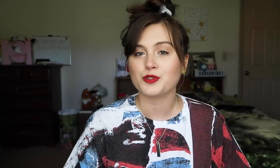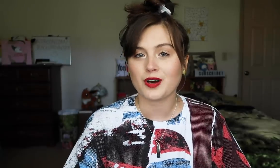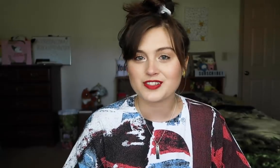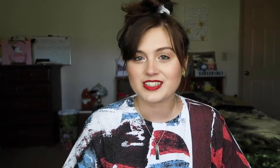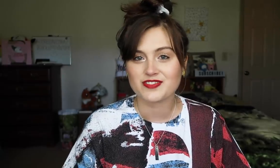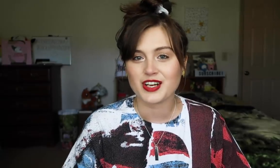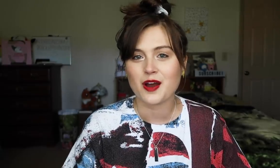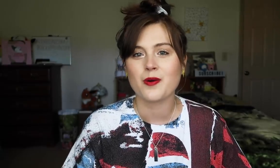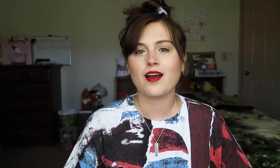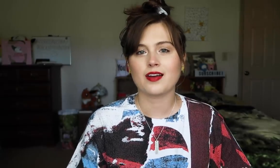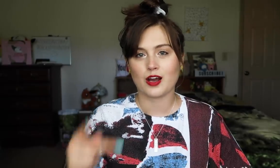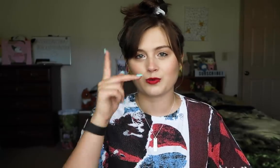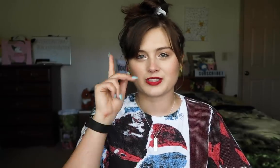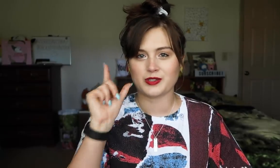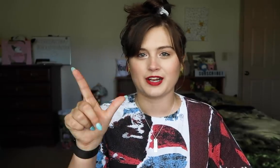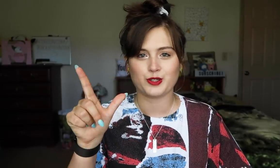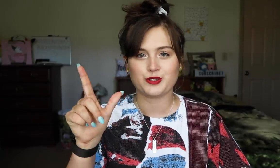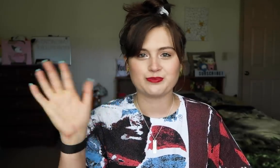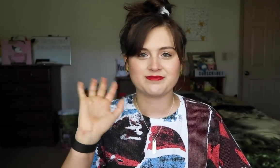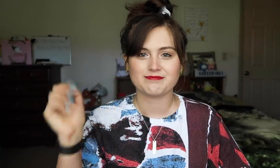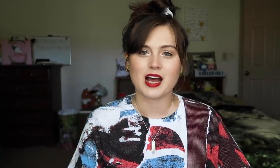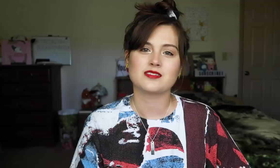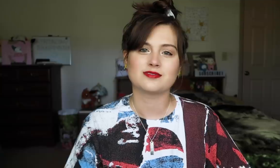to watch this video and I will see you later. Bye.